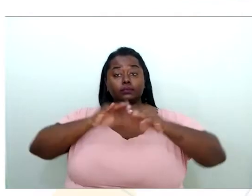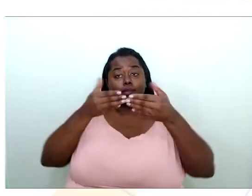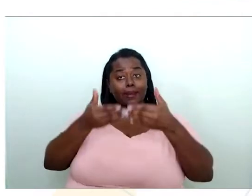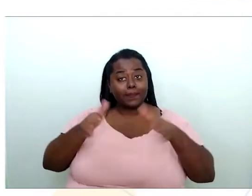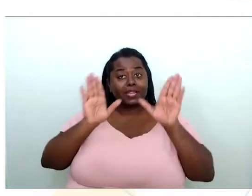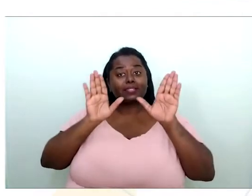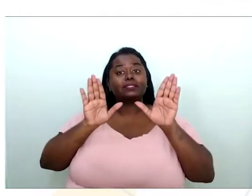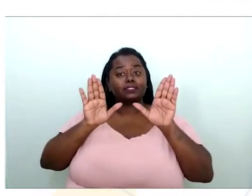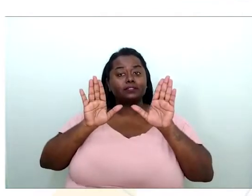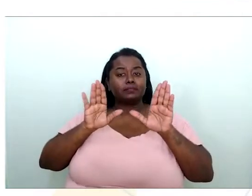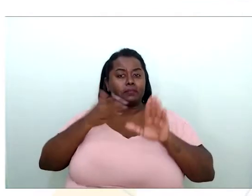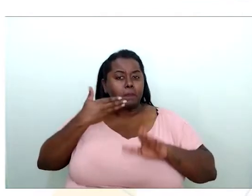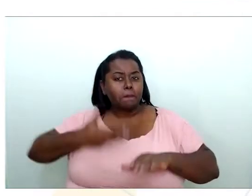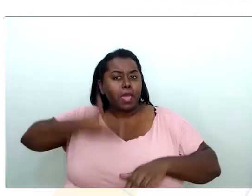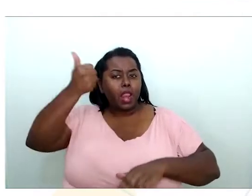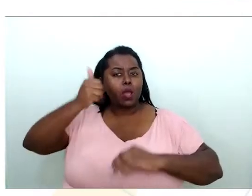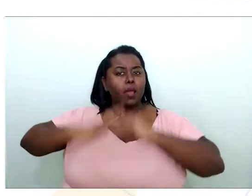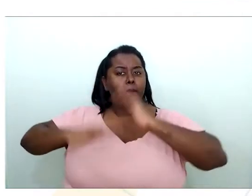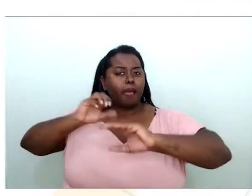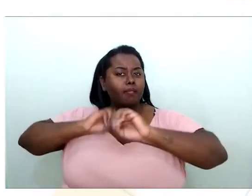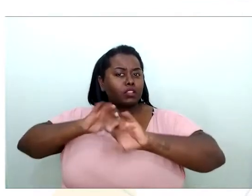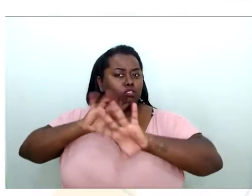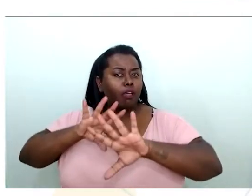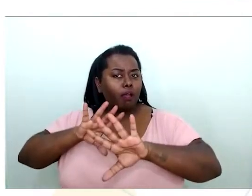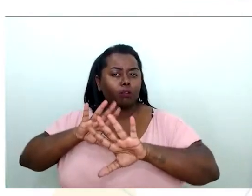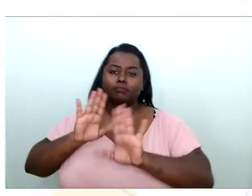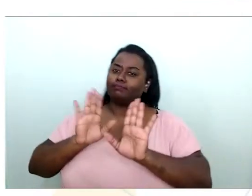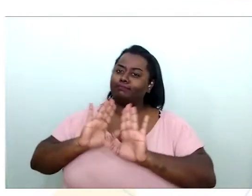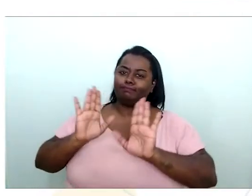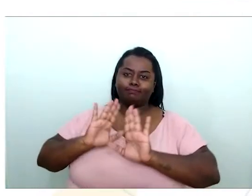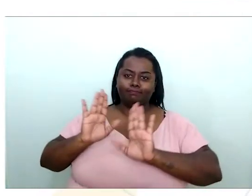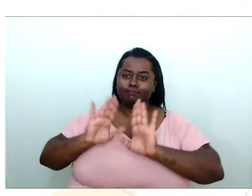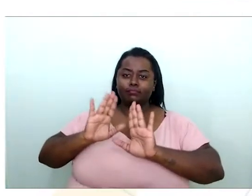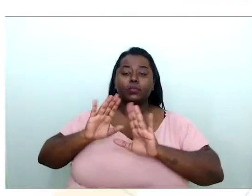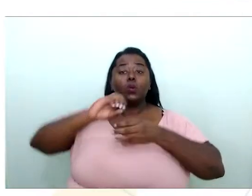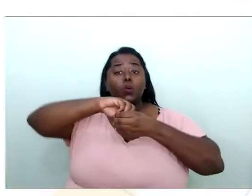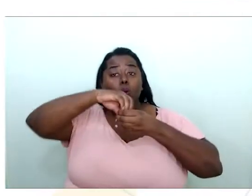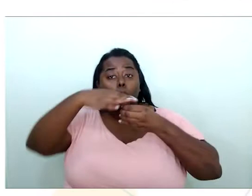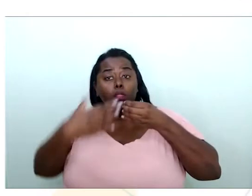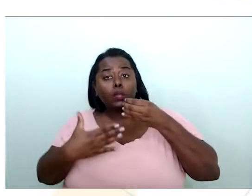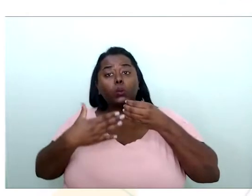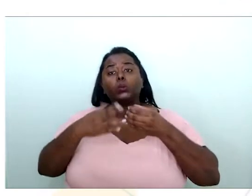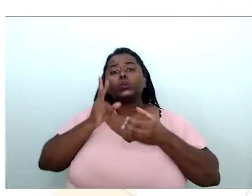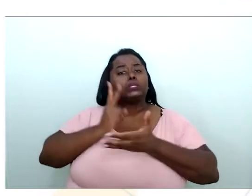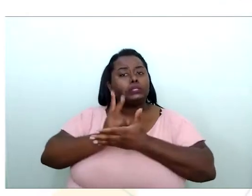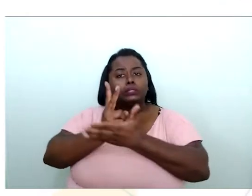not improve educational practice content is often selected for their overall